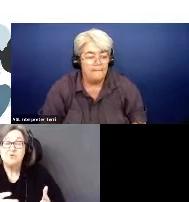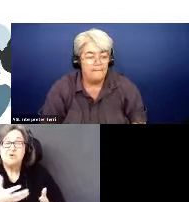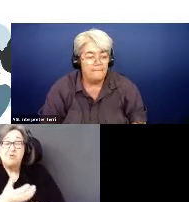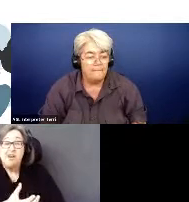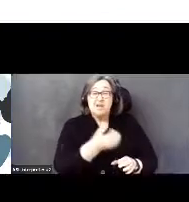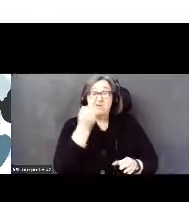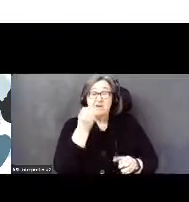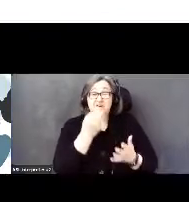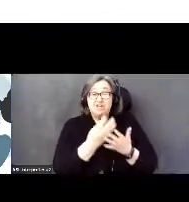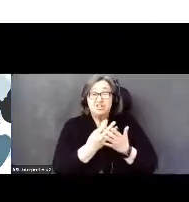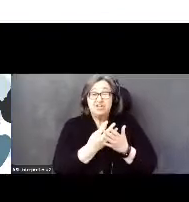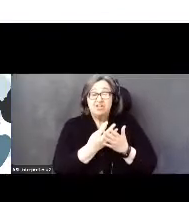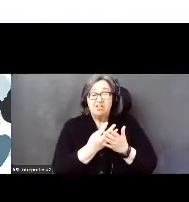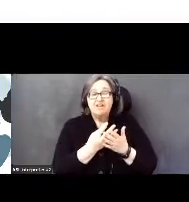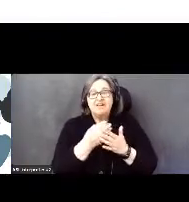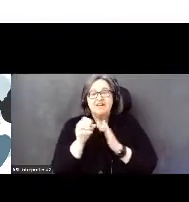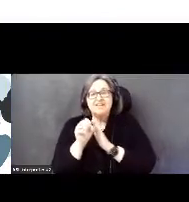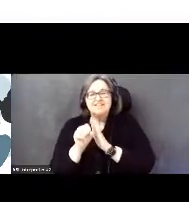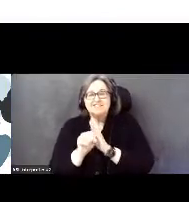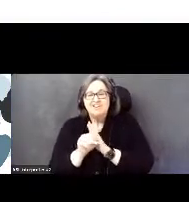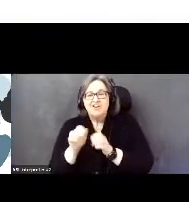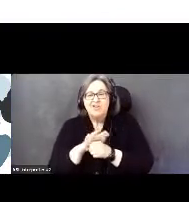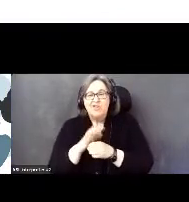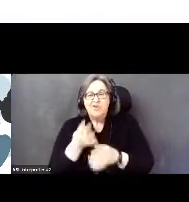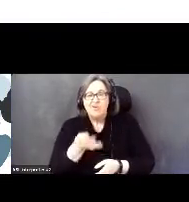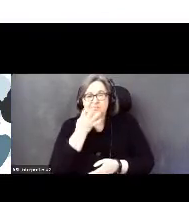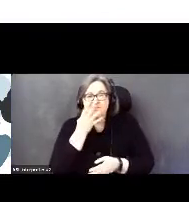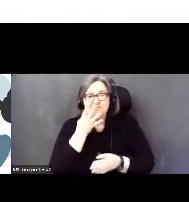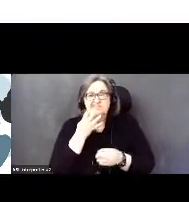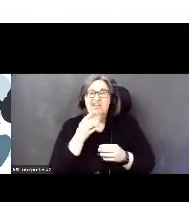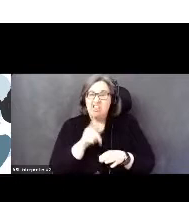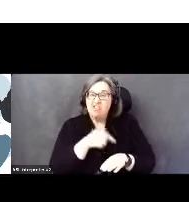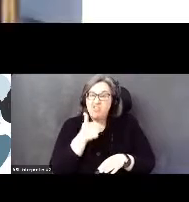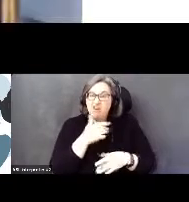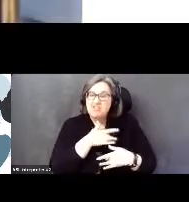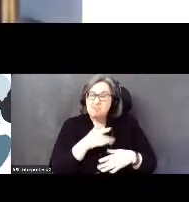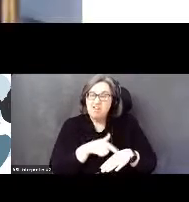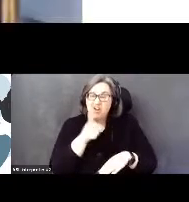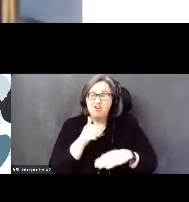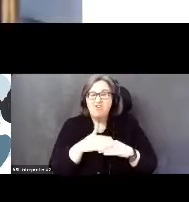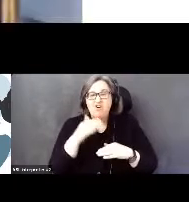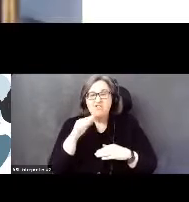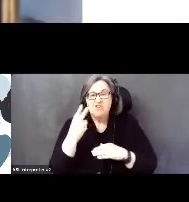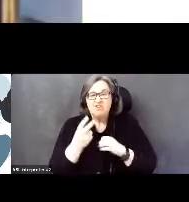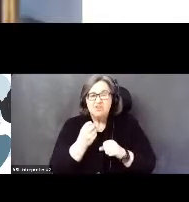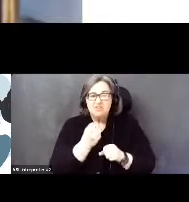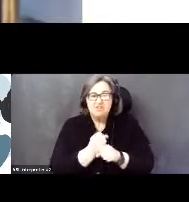that are most often longer than two years. If you'll go to the next slide piece. One